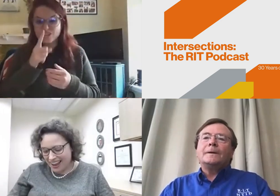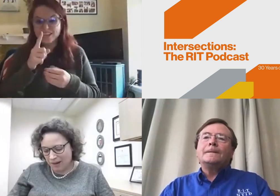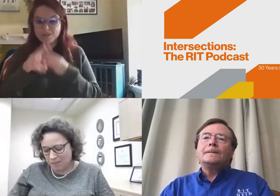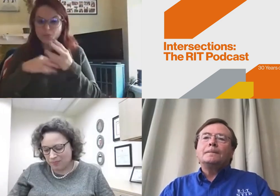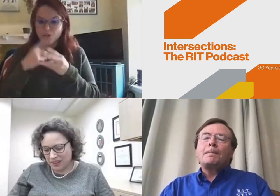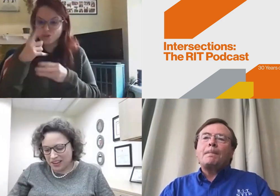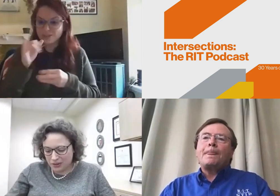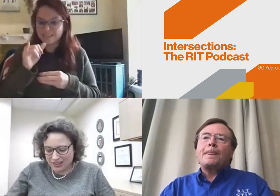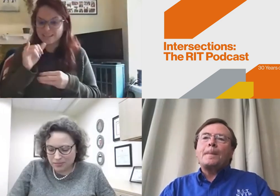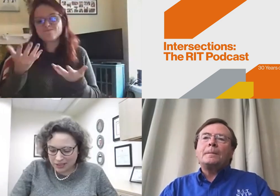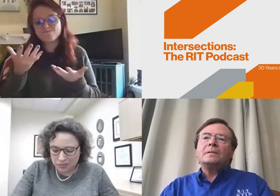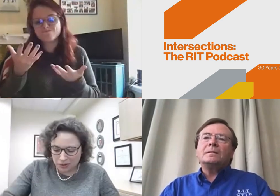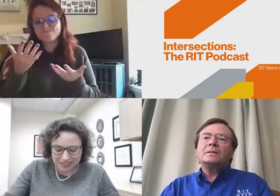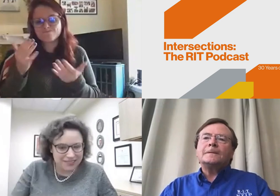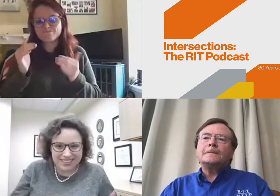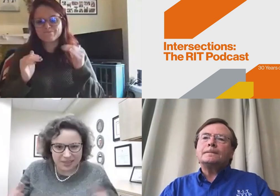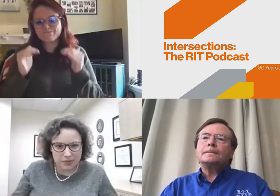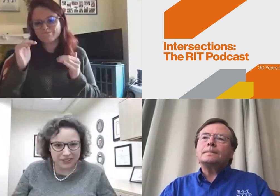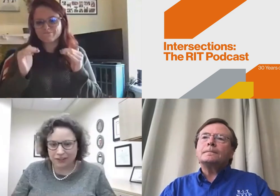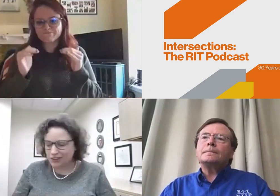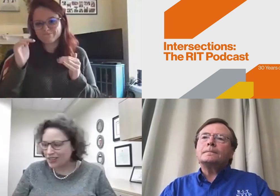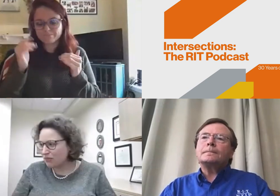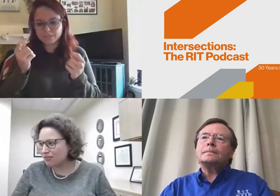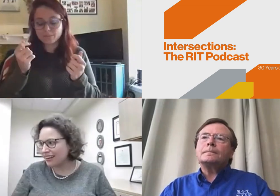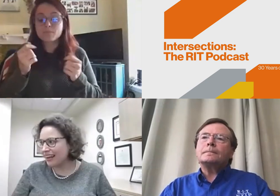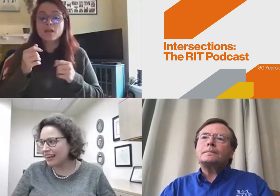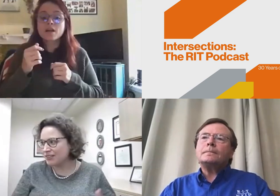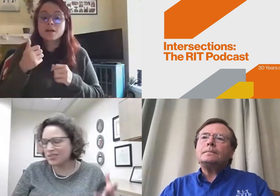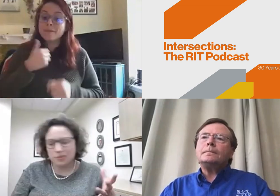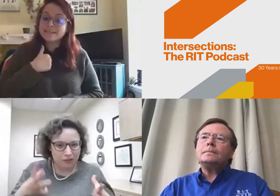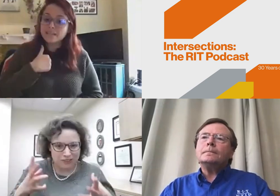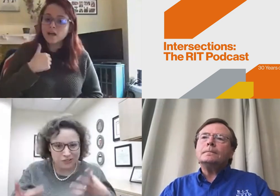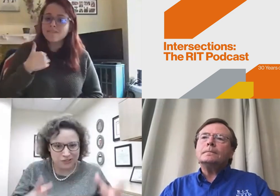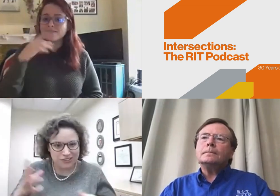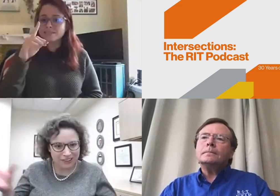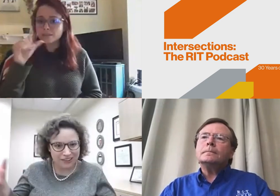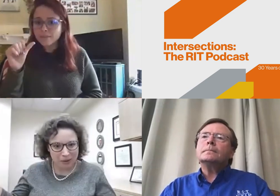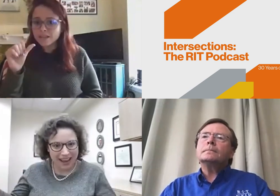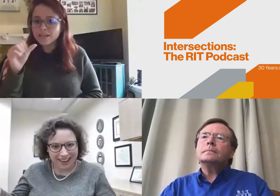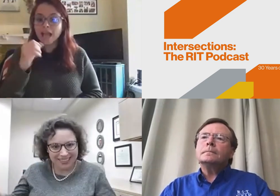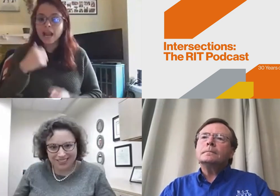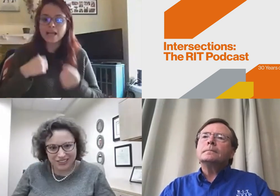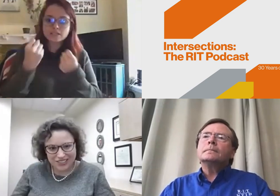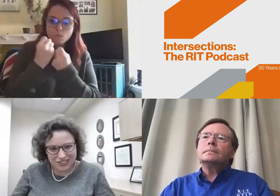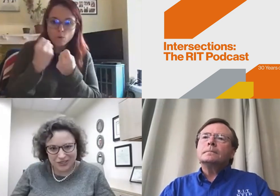As someone who both lives disability herself and supports students along their path to